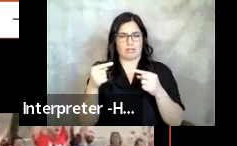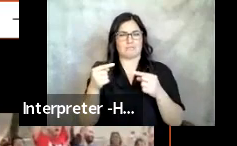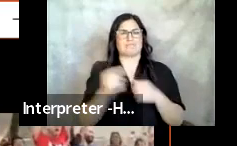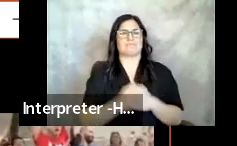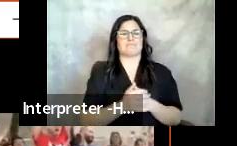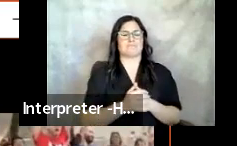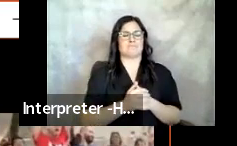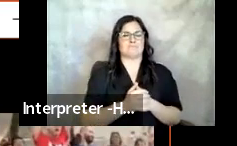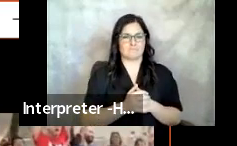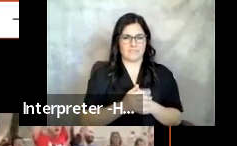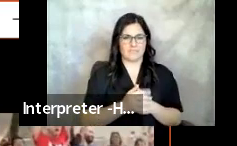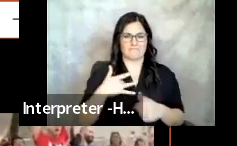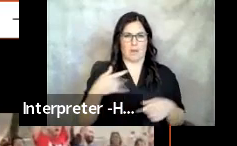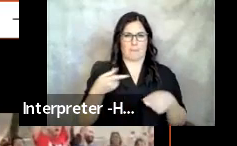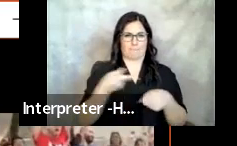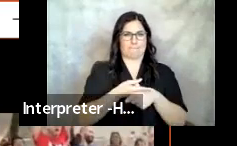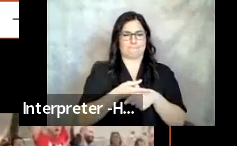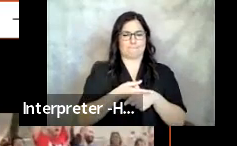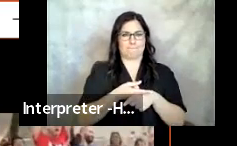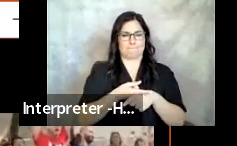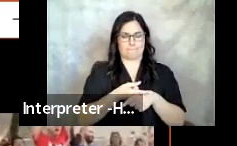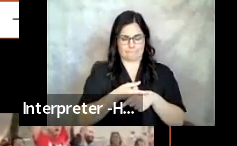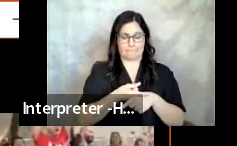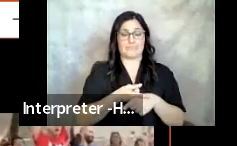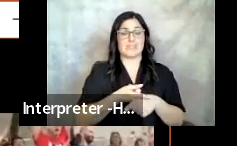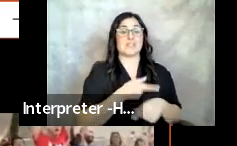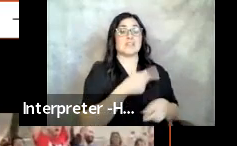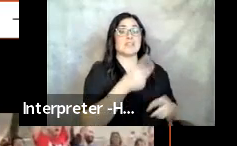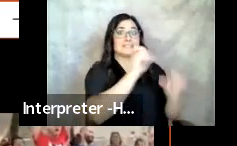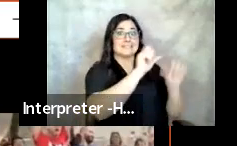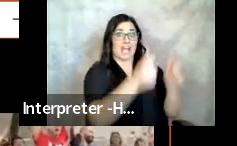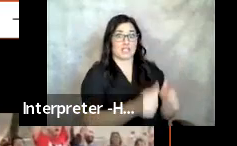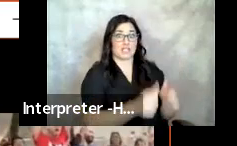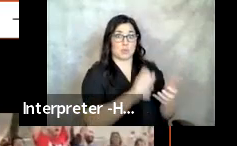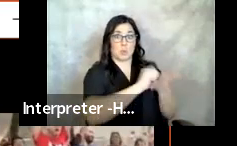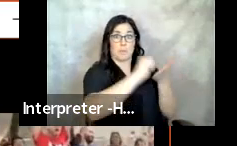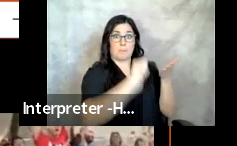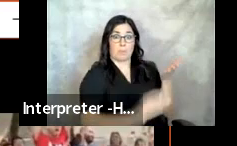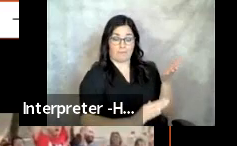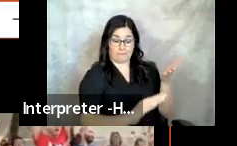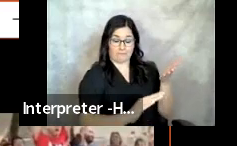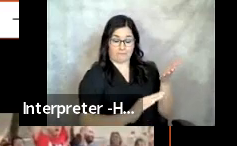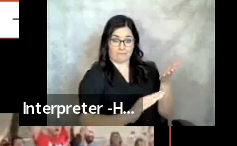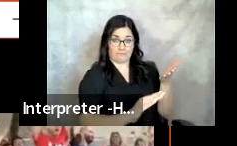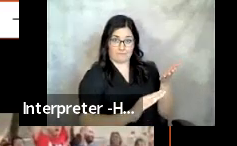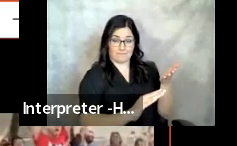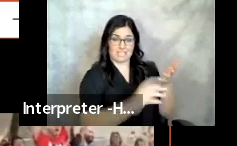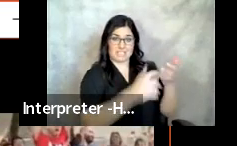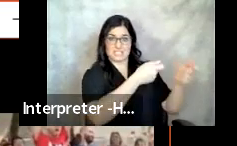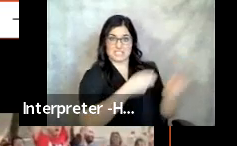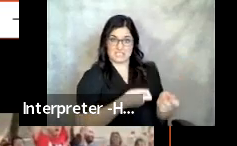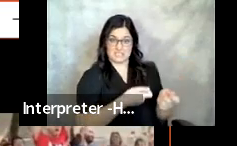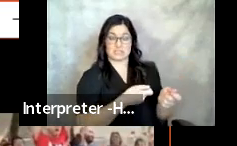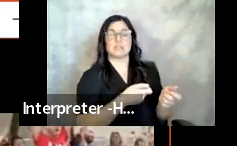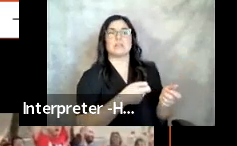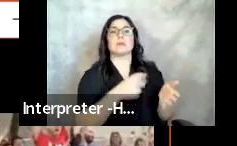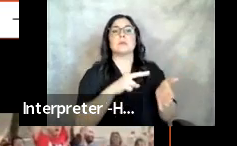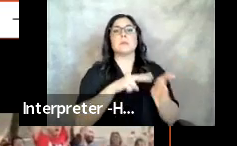counterintuitive that tearing. Down the statue. Would be an example of. Of.